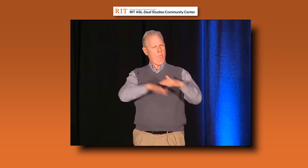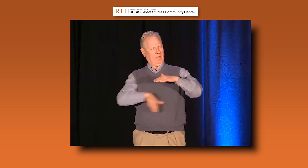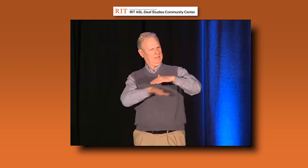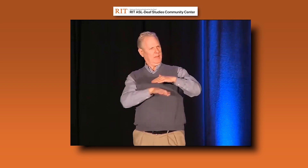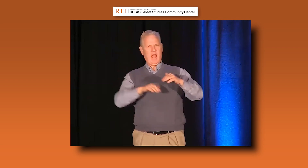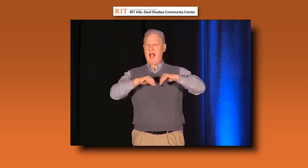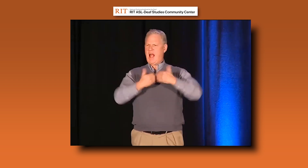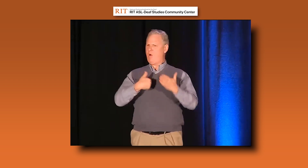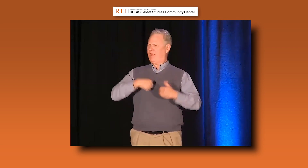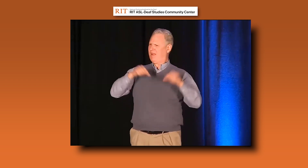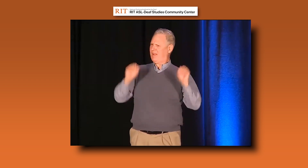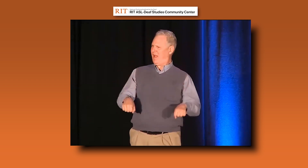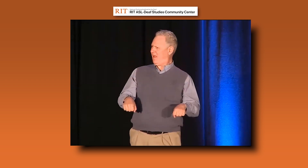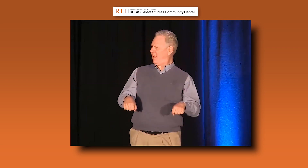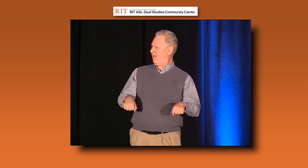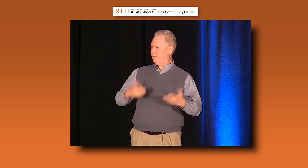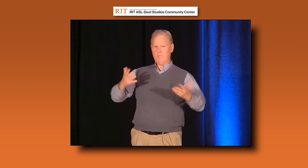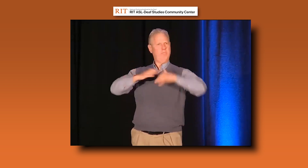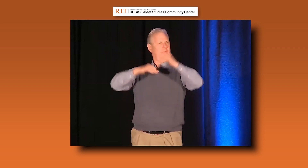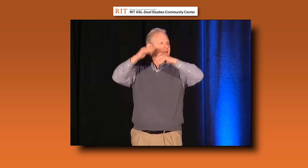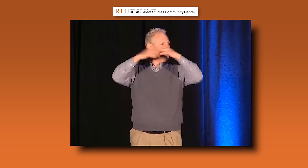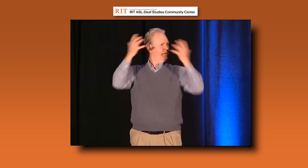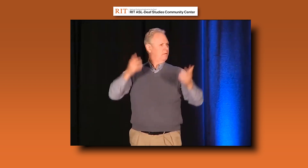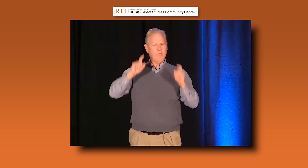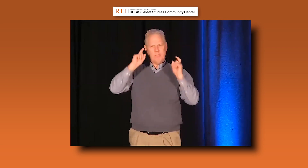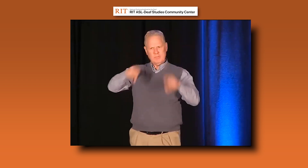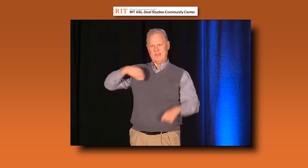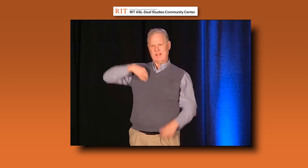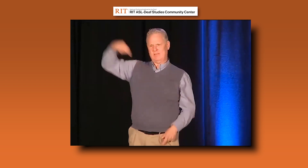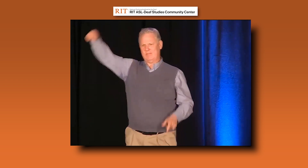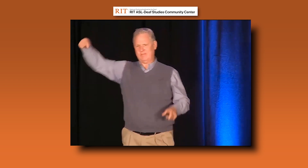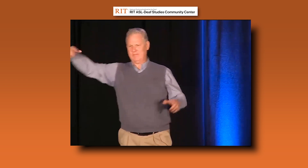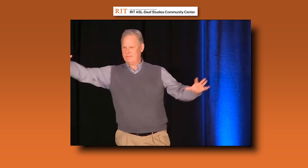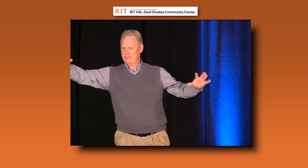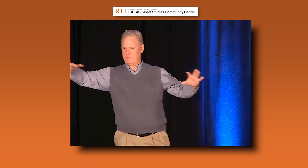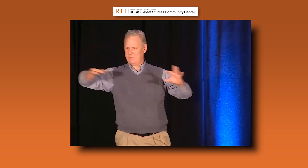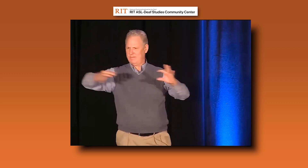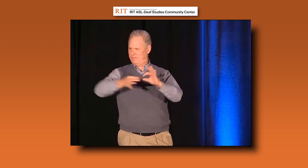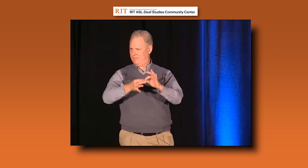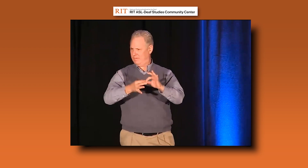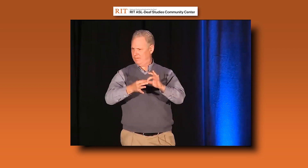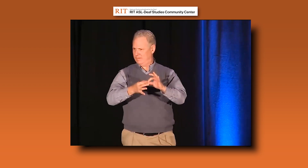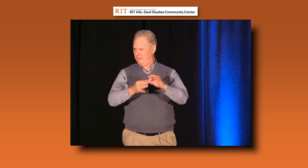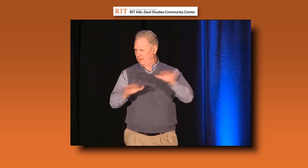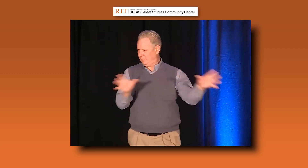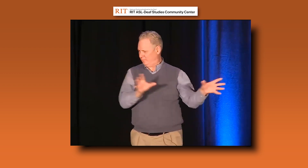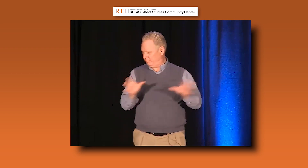How can we build recognition and a bridge between those two languages?